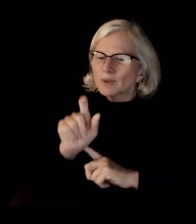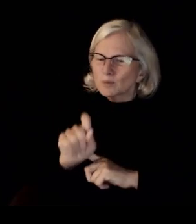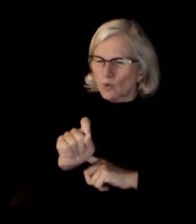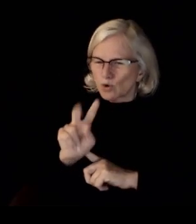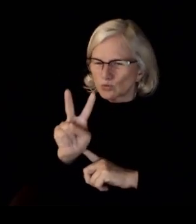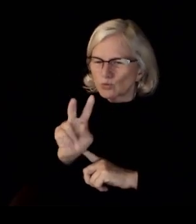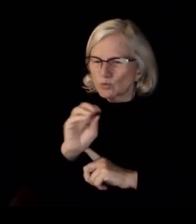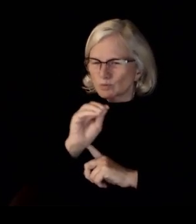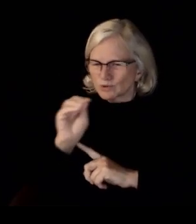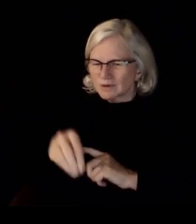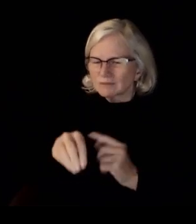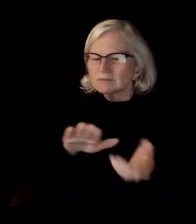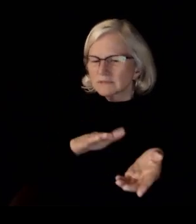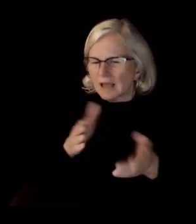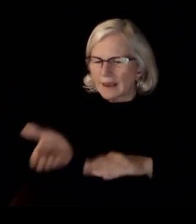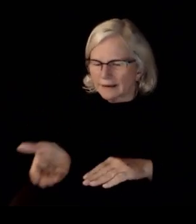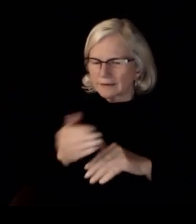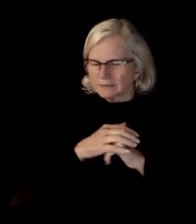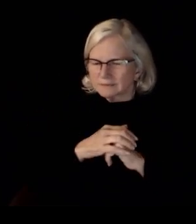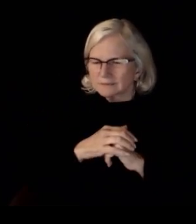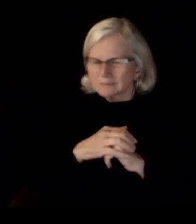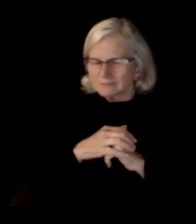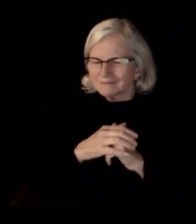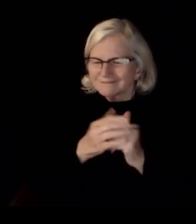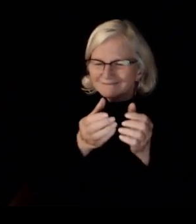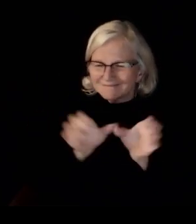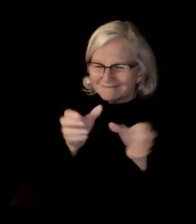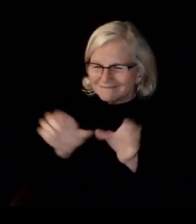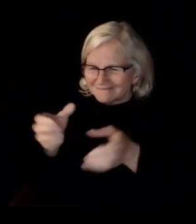Star Tribune. Thank you, yep.